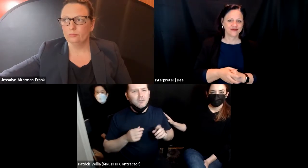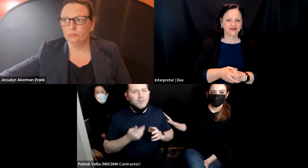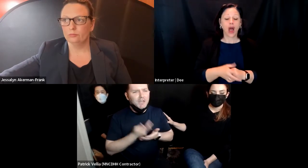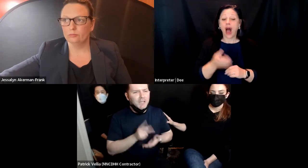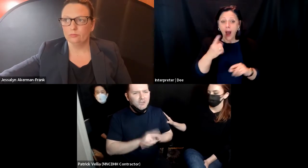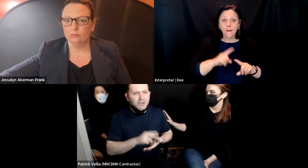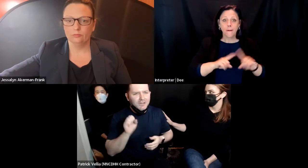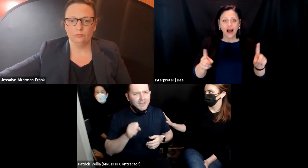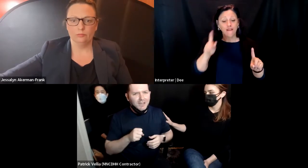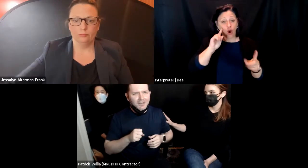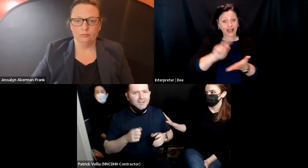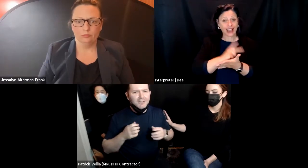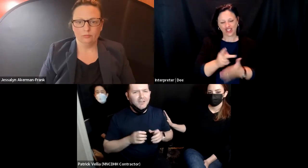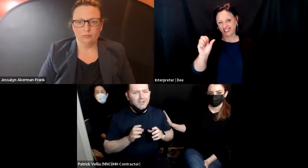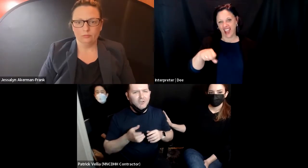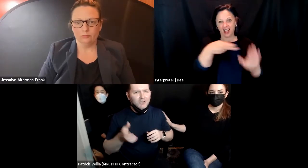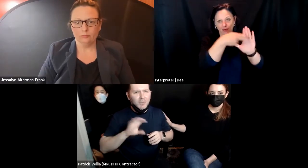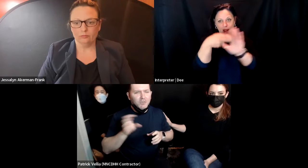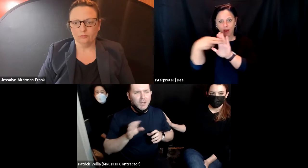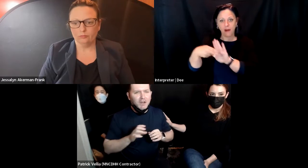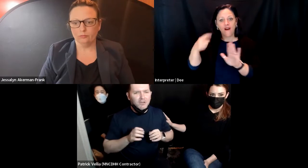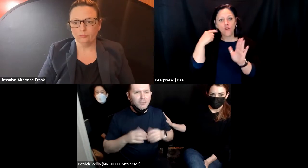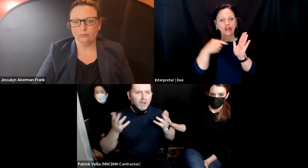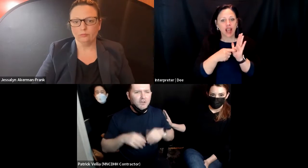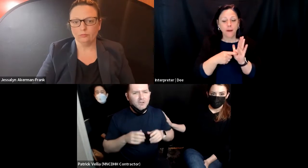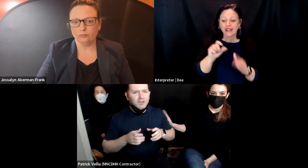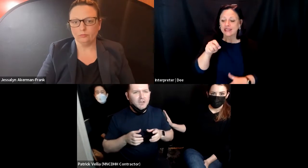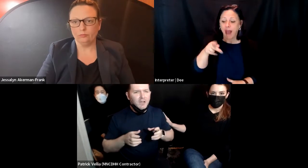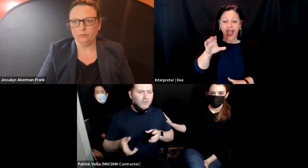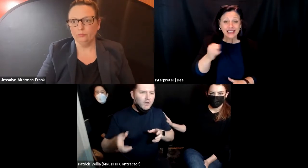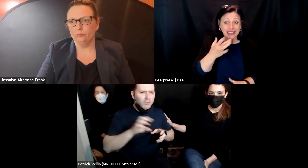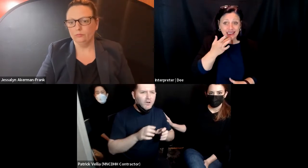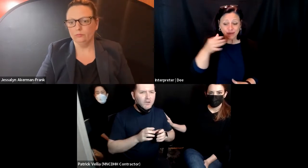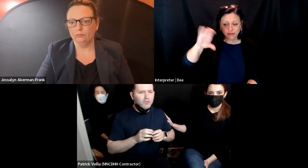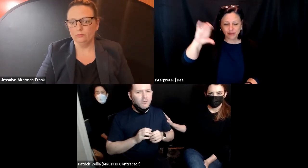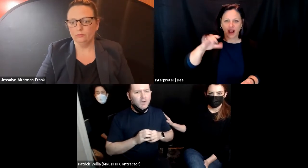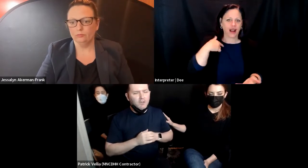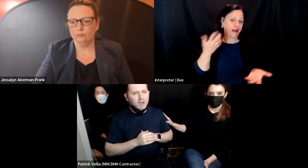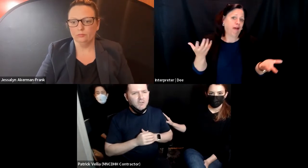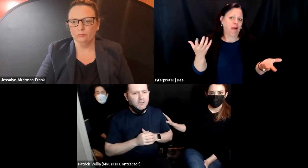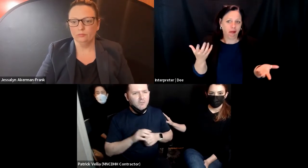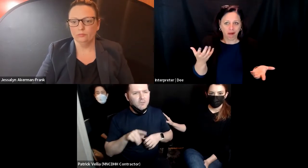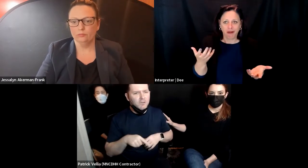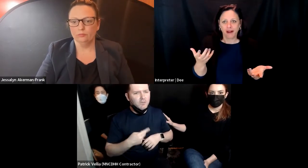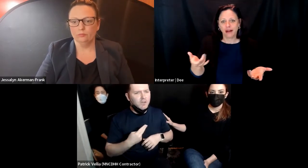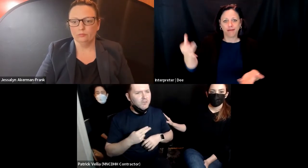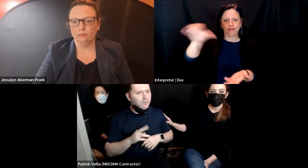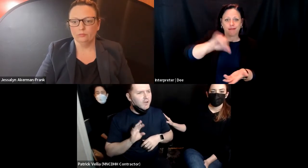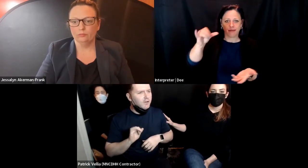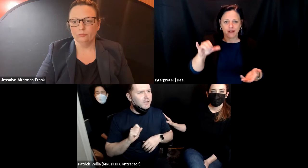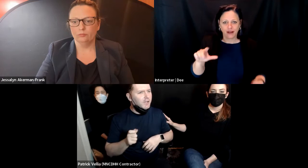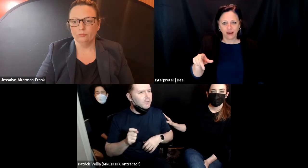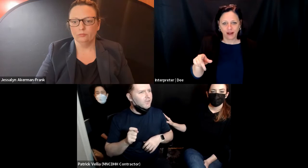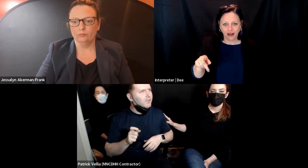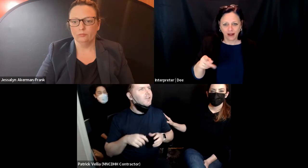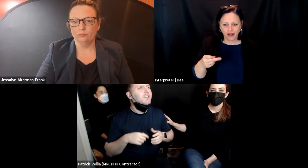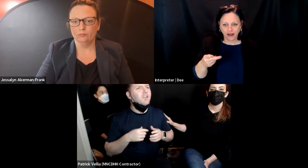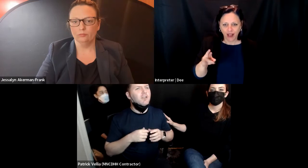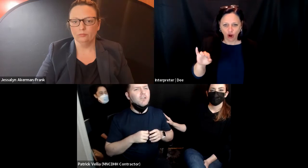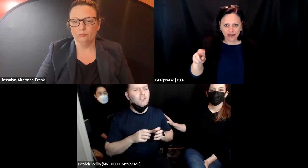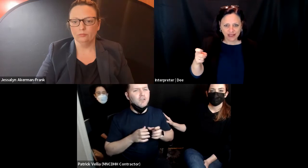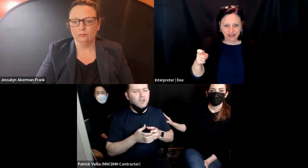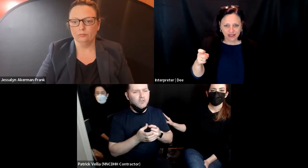Yes, I do the same thing with Braille in my home, but I don't do it with clothes yet.